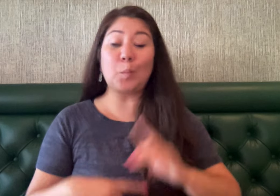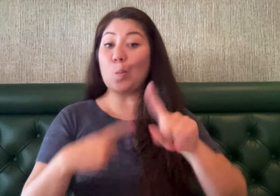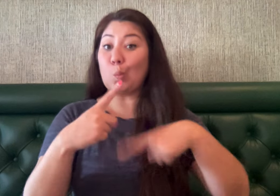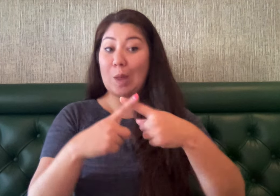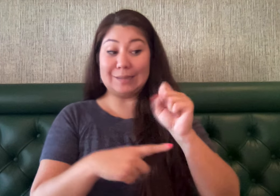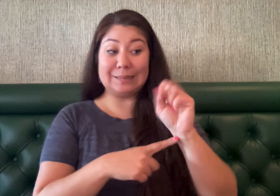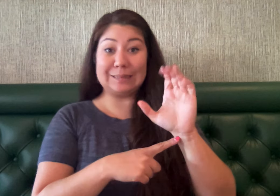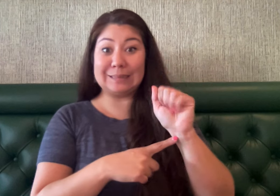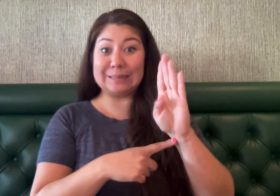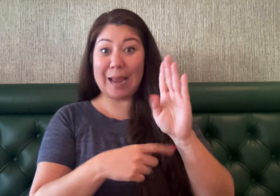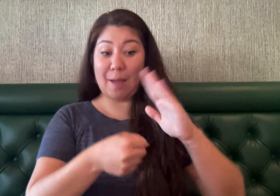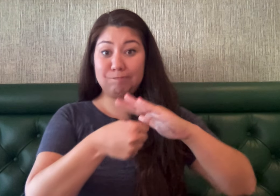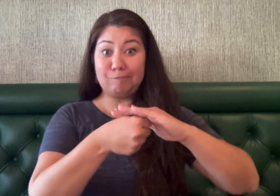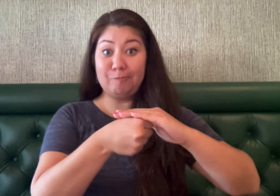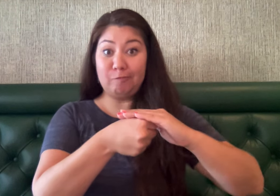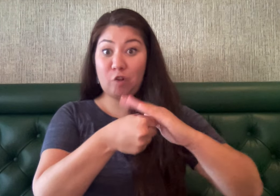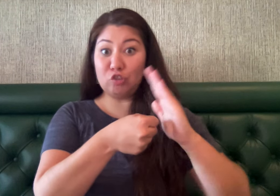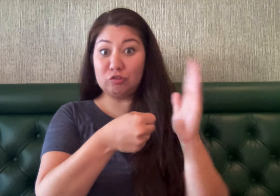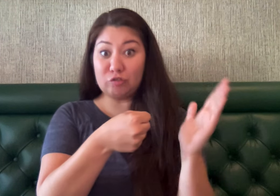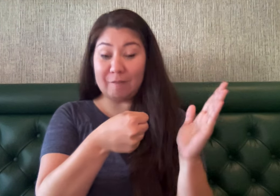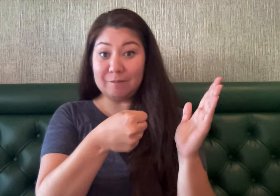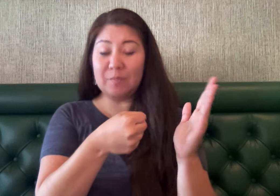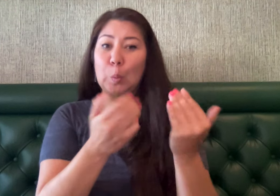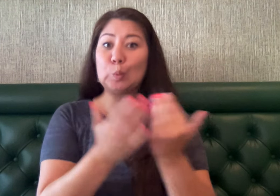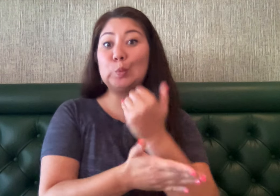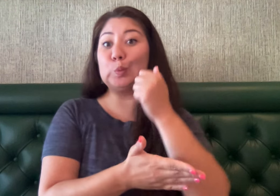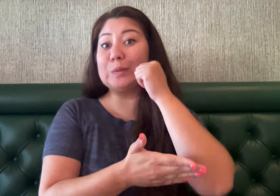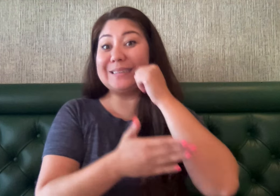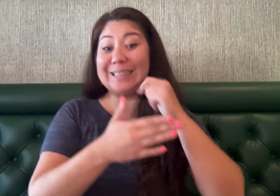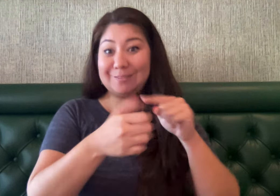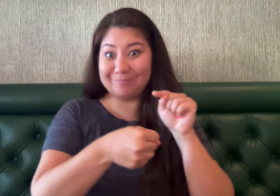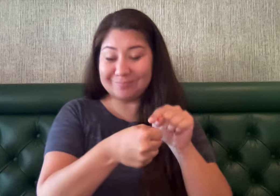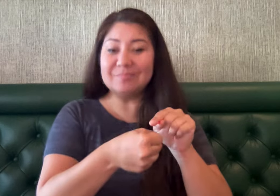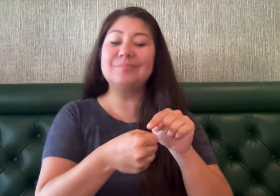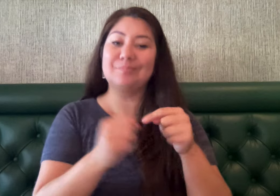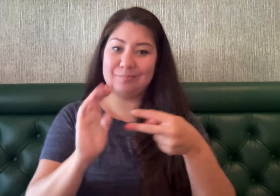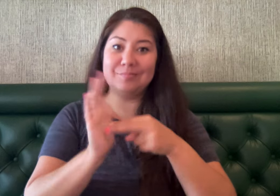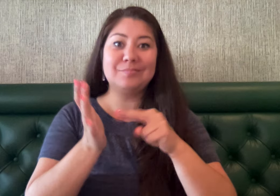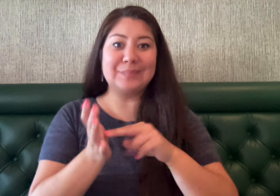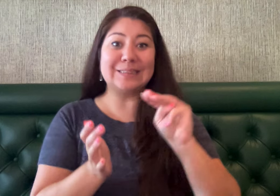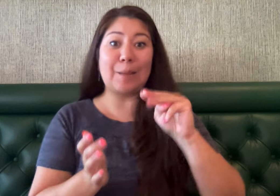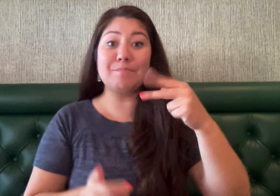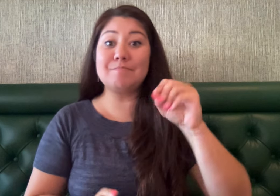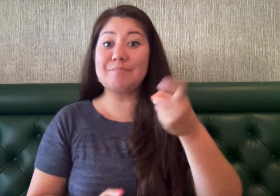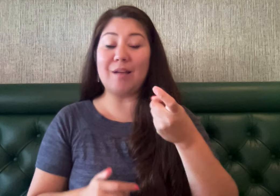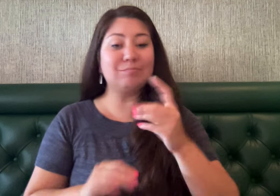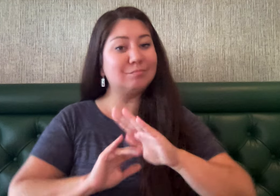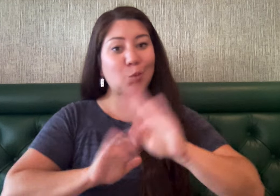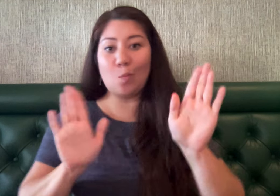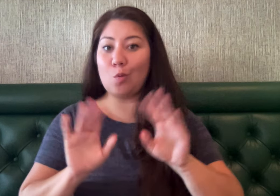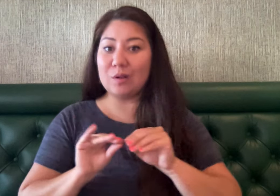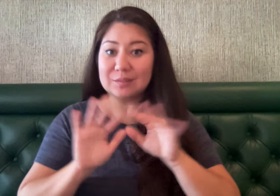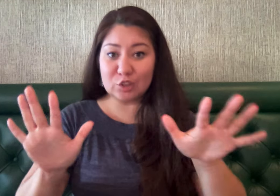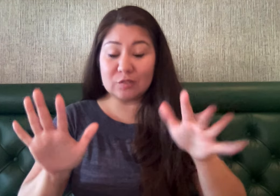When the scab falls off revealing new skin, it means monkeypox is no longer contagious.